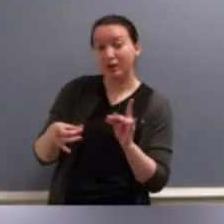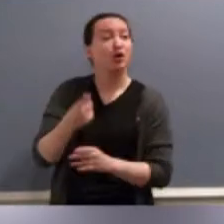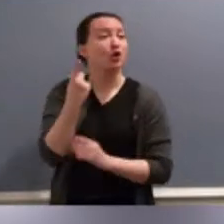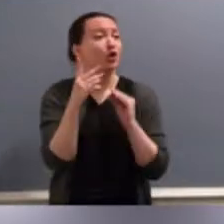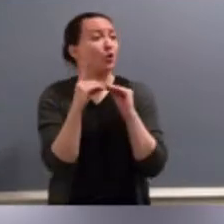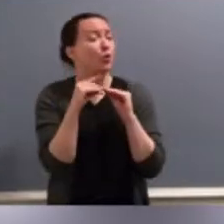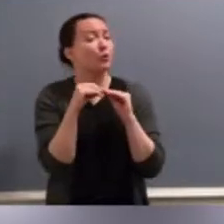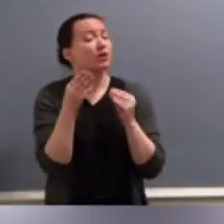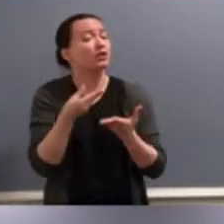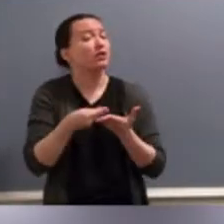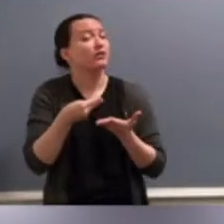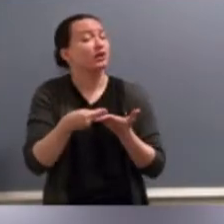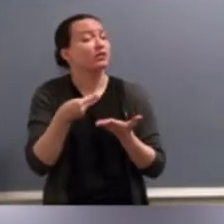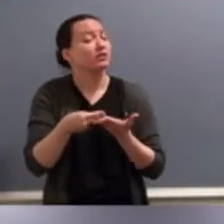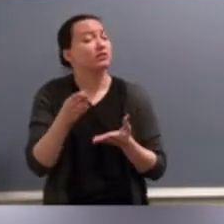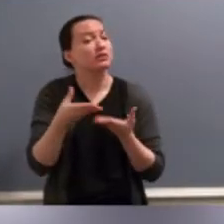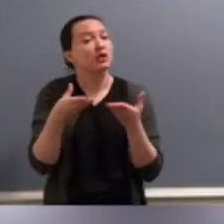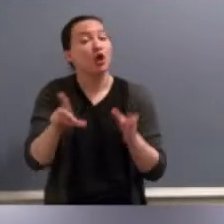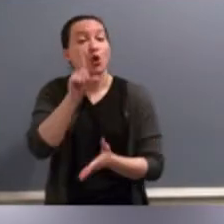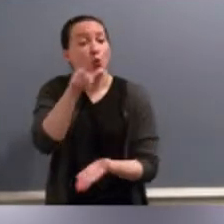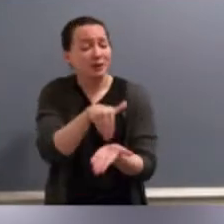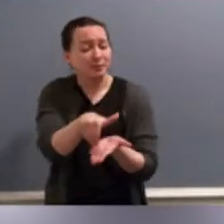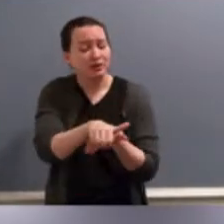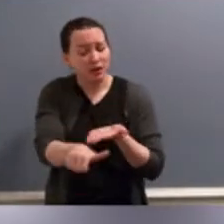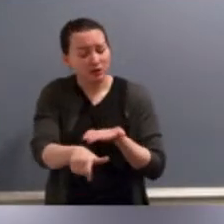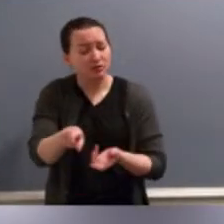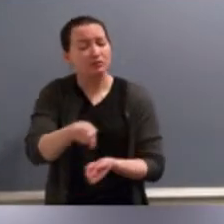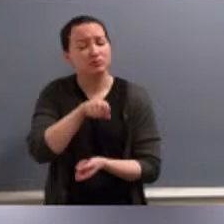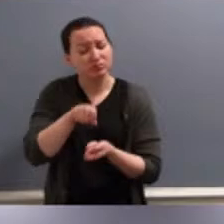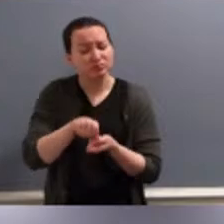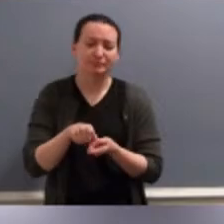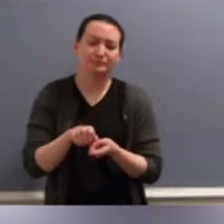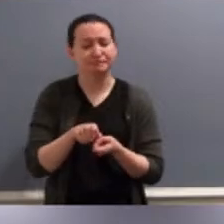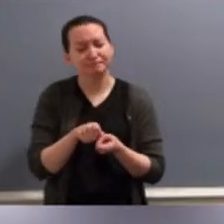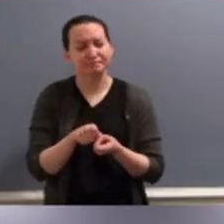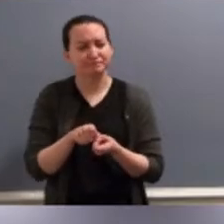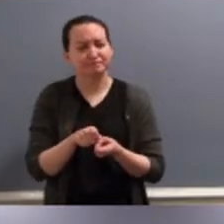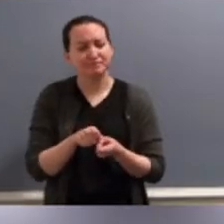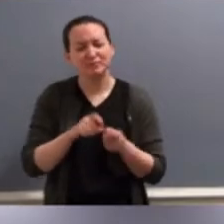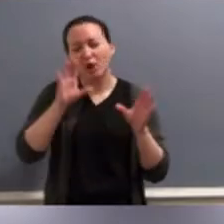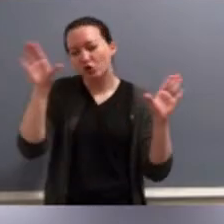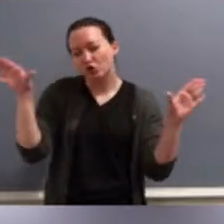then the recommended budget it's a million dollars for kind of a targeted approach in different